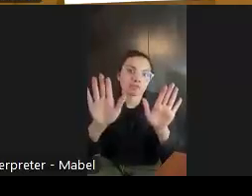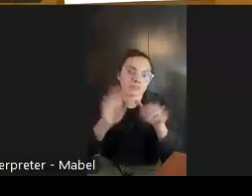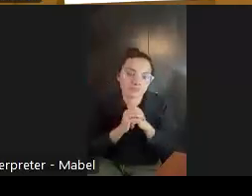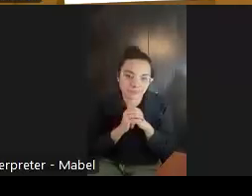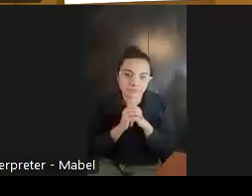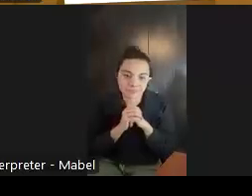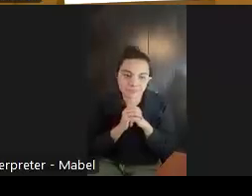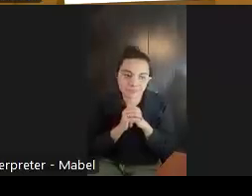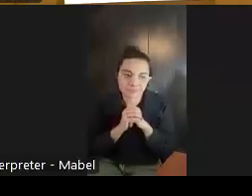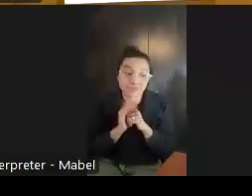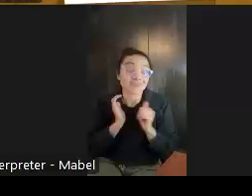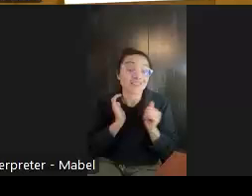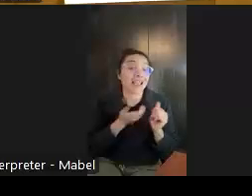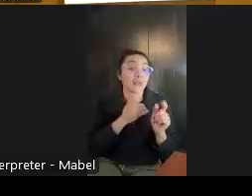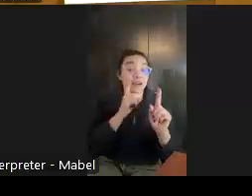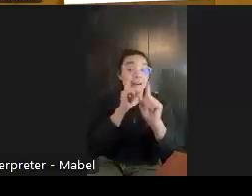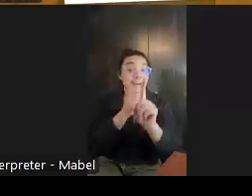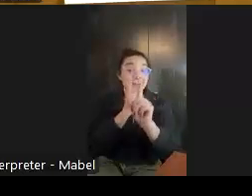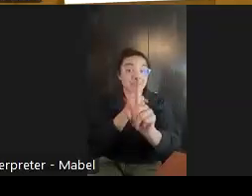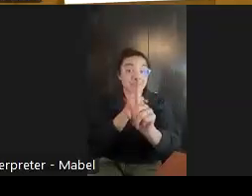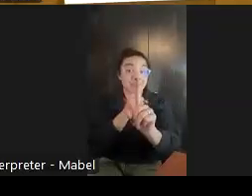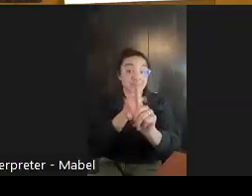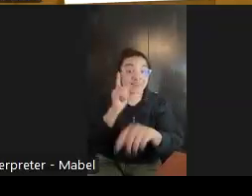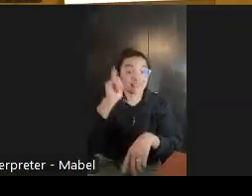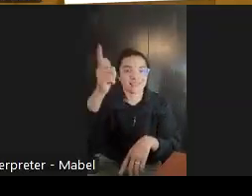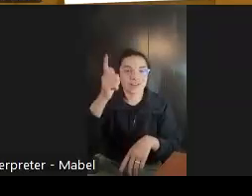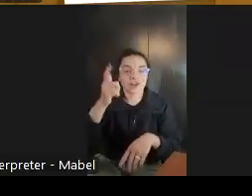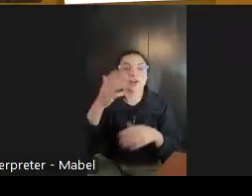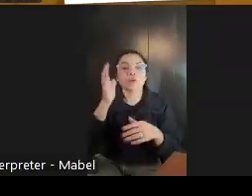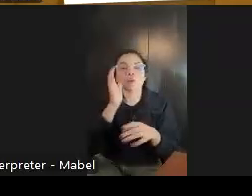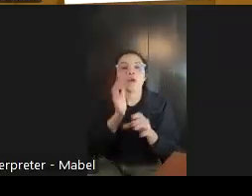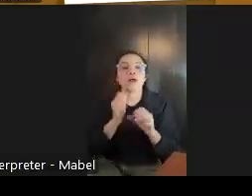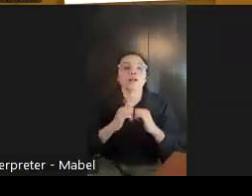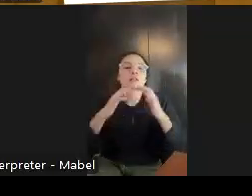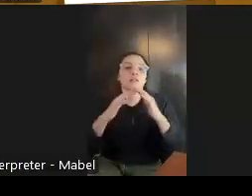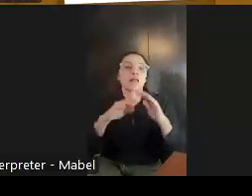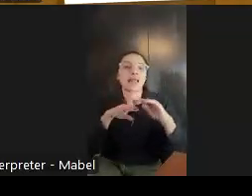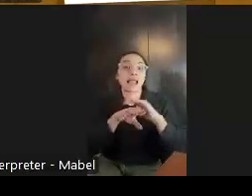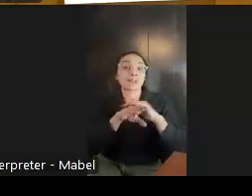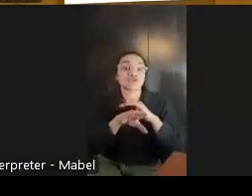future is to create an admission Center that will be a place where we would be able to coordinate